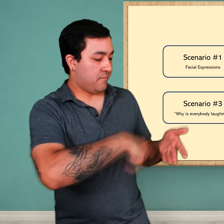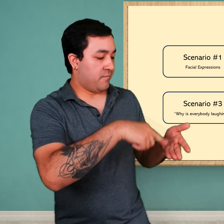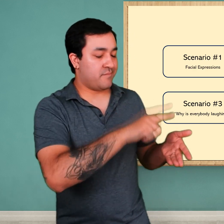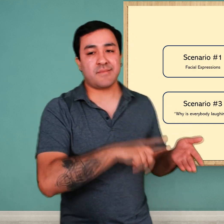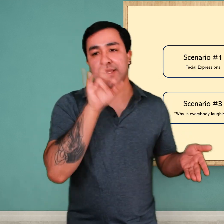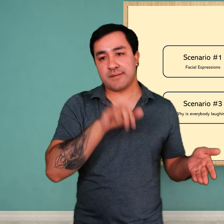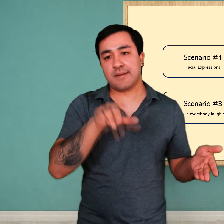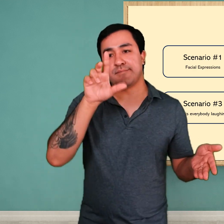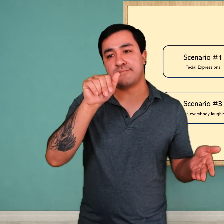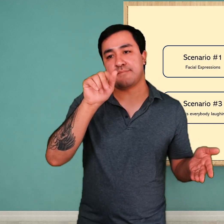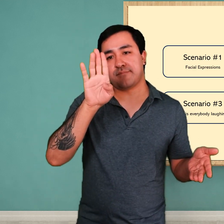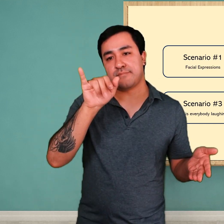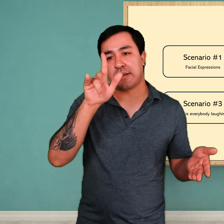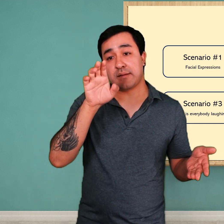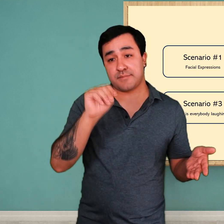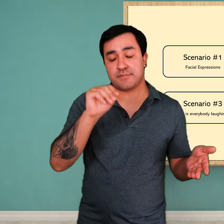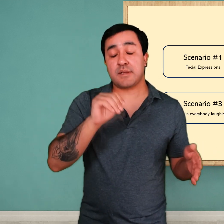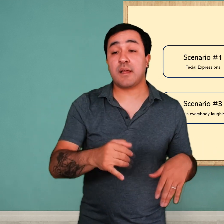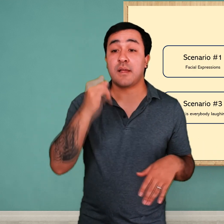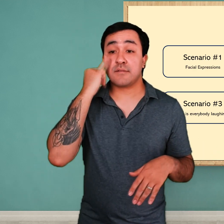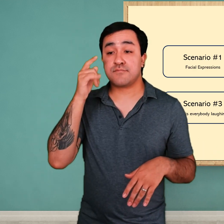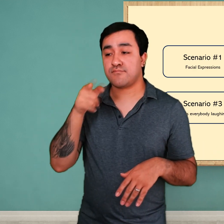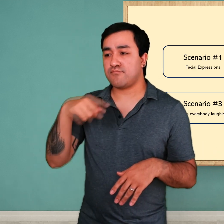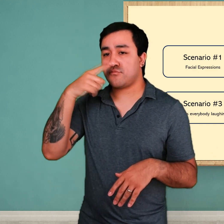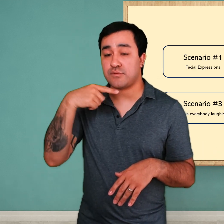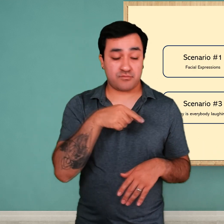discuss discrimination against Deaf people, we call it audism.